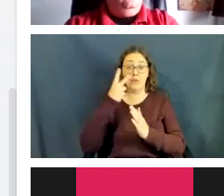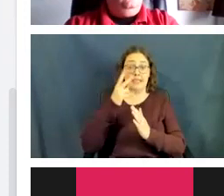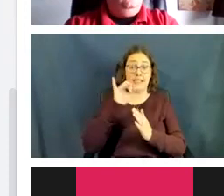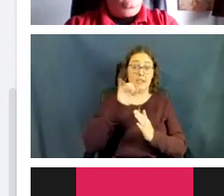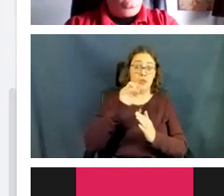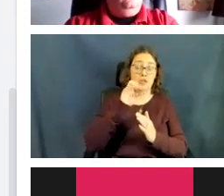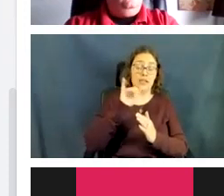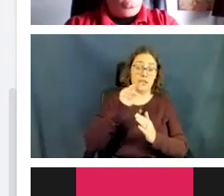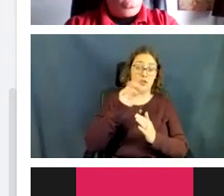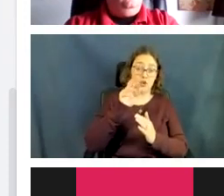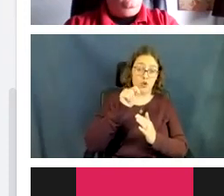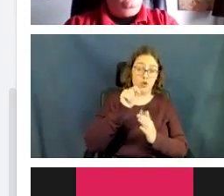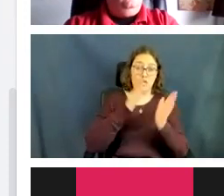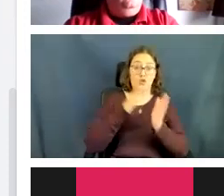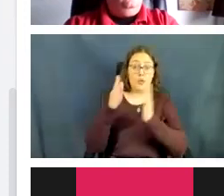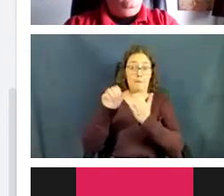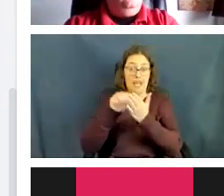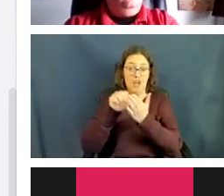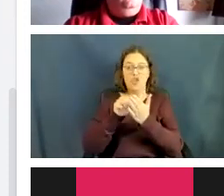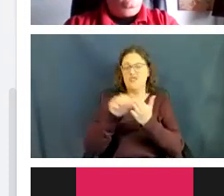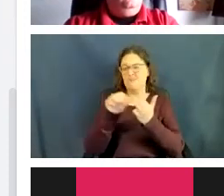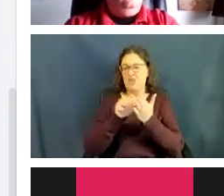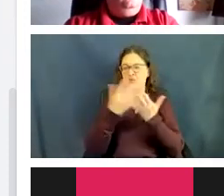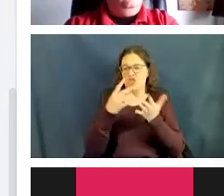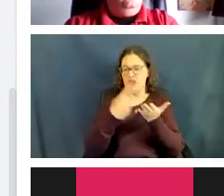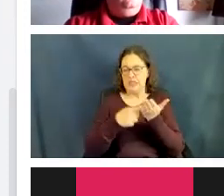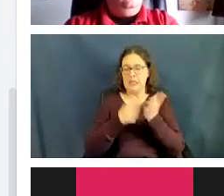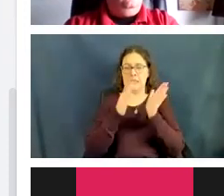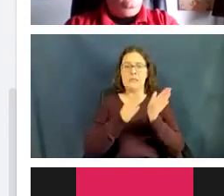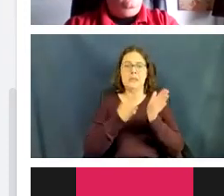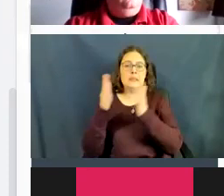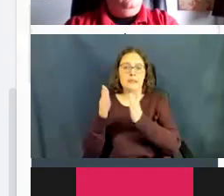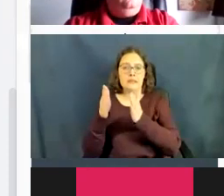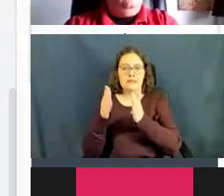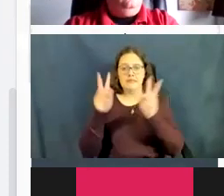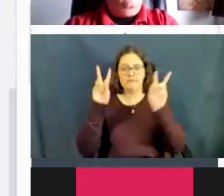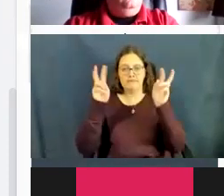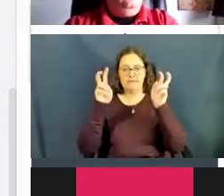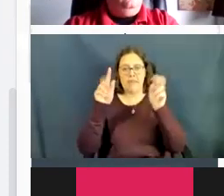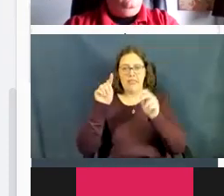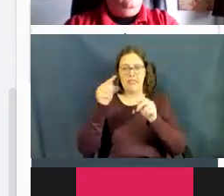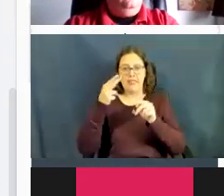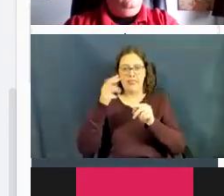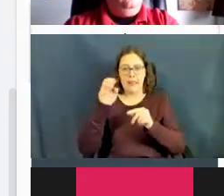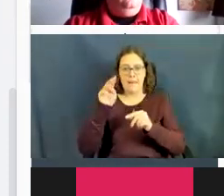Will it allow you to double-click text box so I can see the perimeter? No.